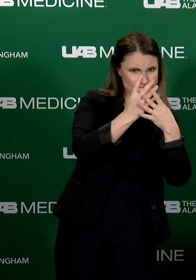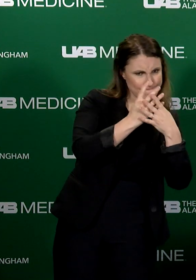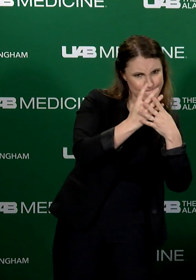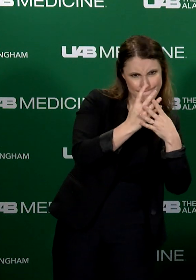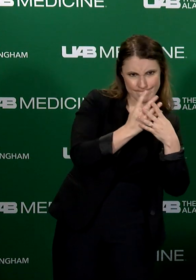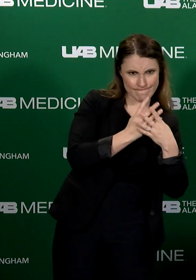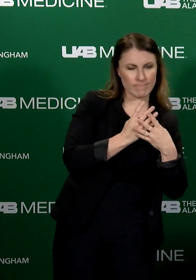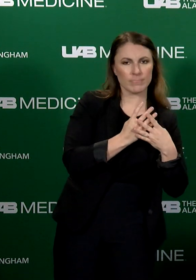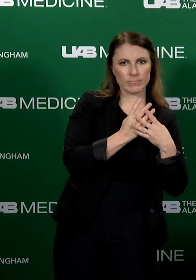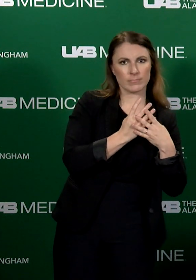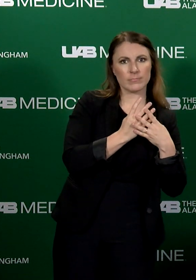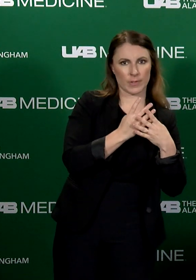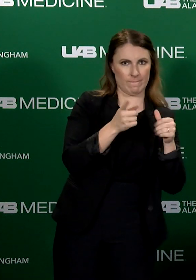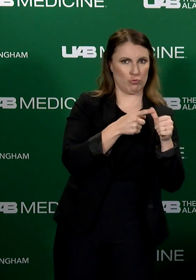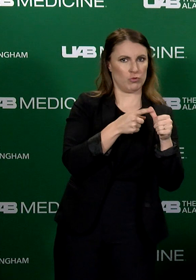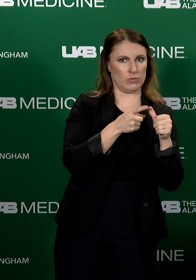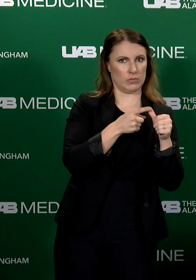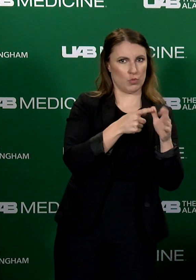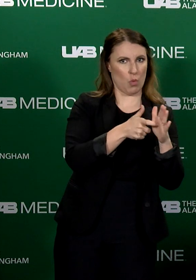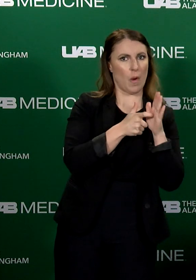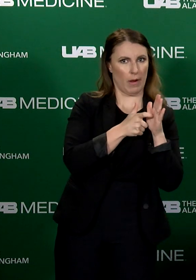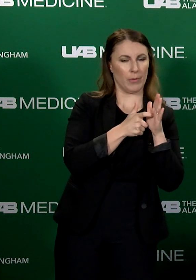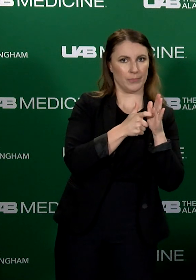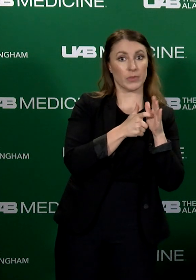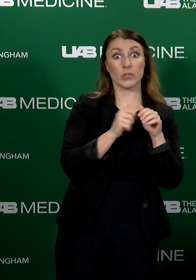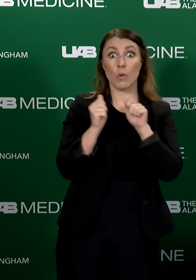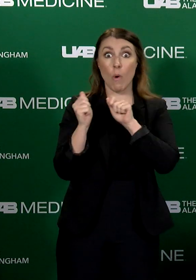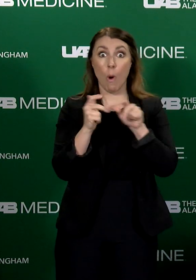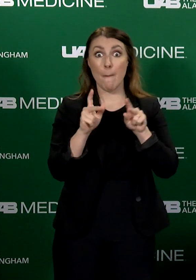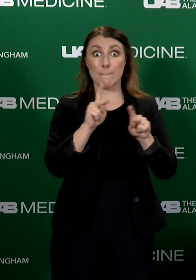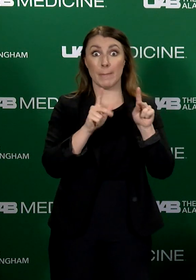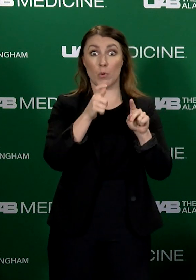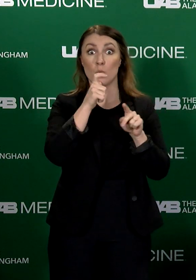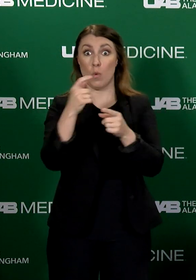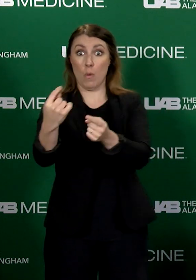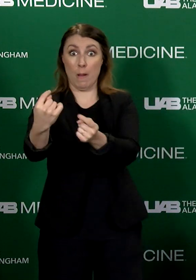patients are all citizens that show up at our testing site we'll have an